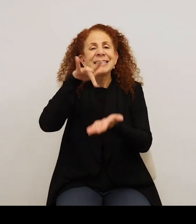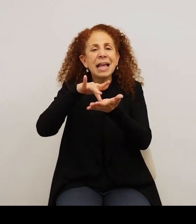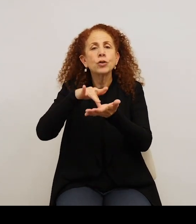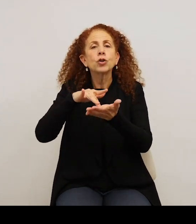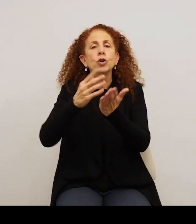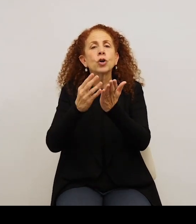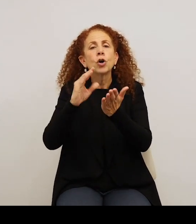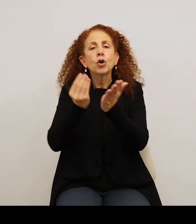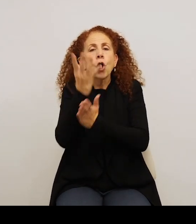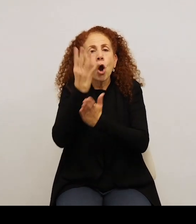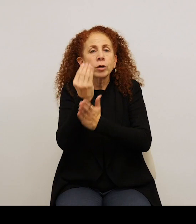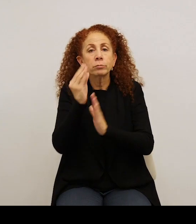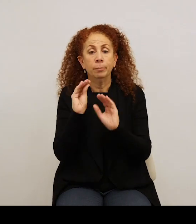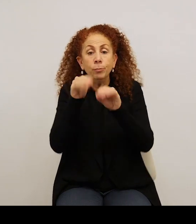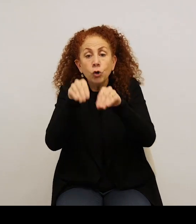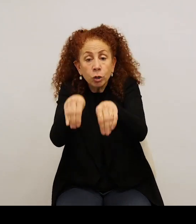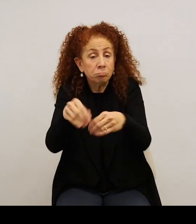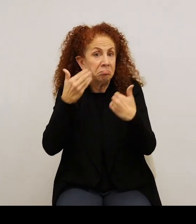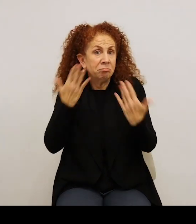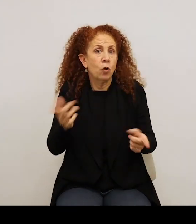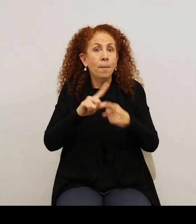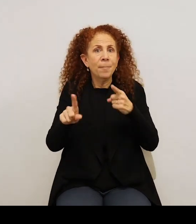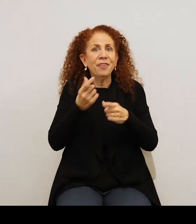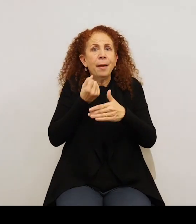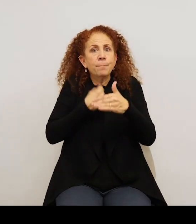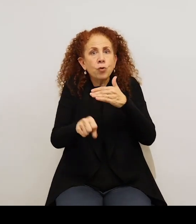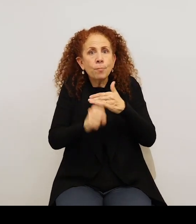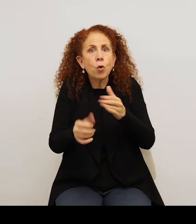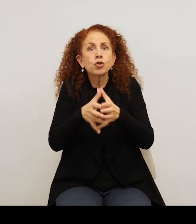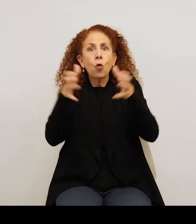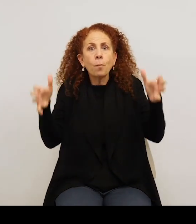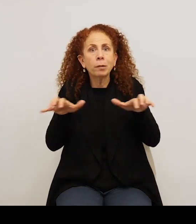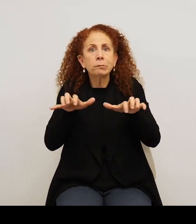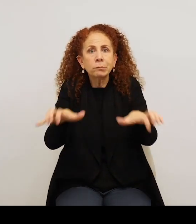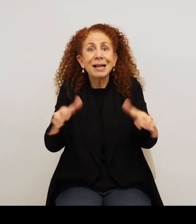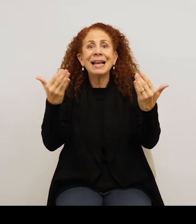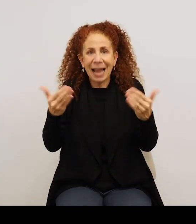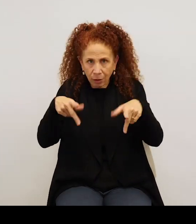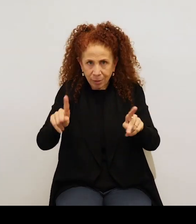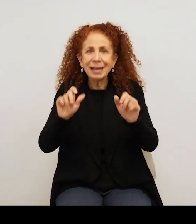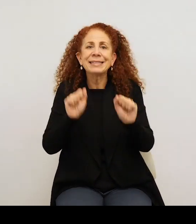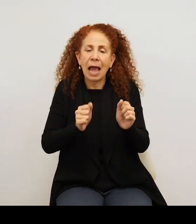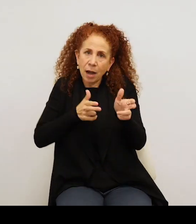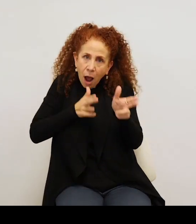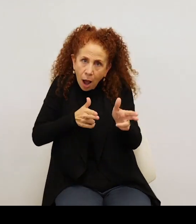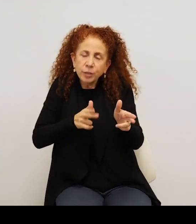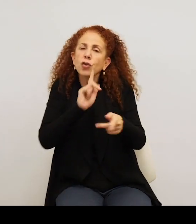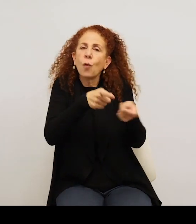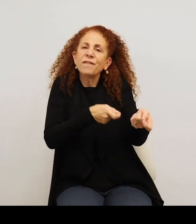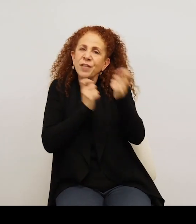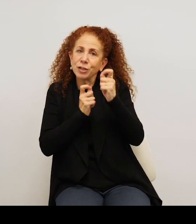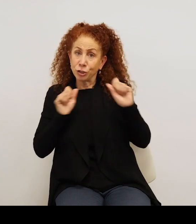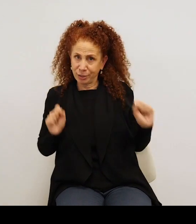But they're procreating so much that they are actually-- they can be hunted now or fished out to be eaten.